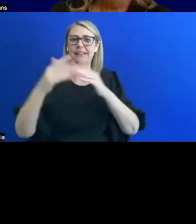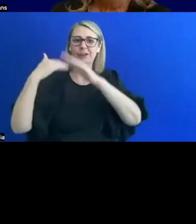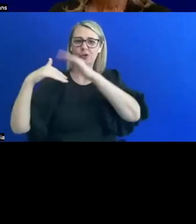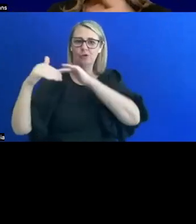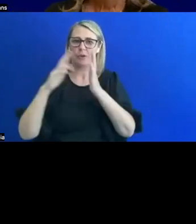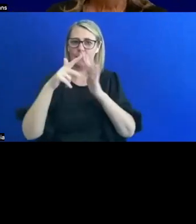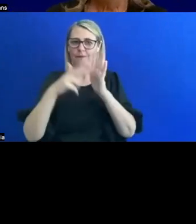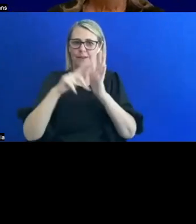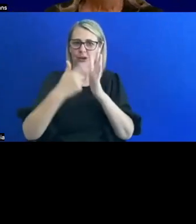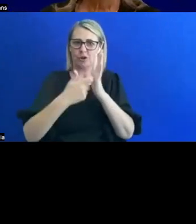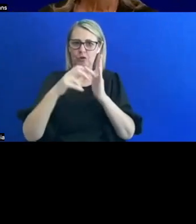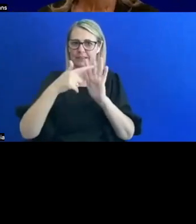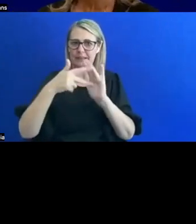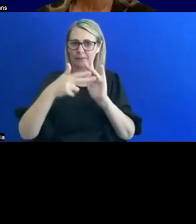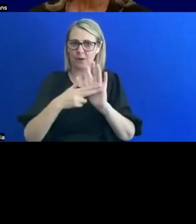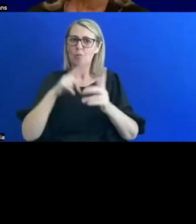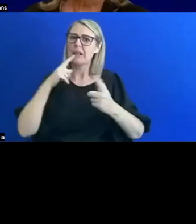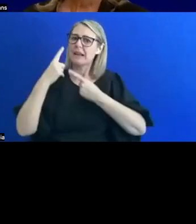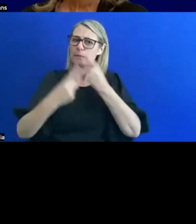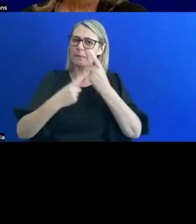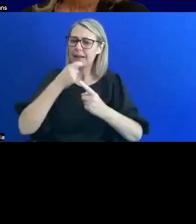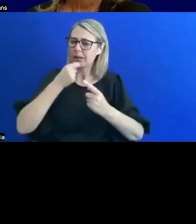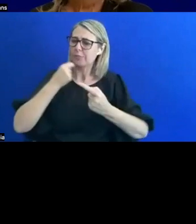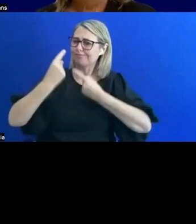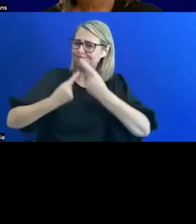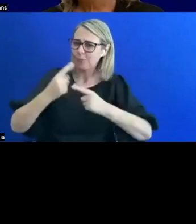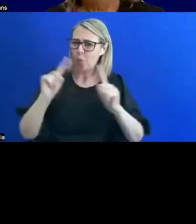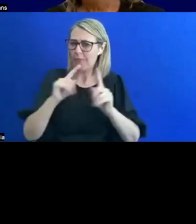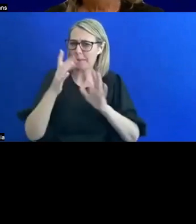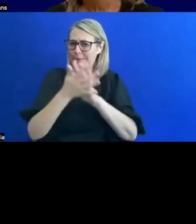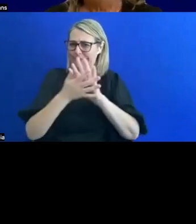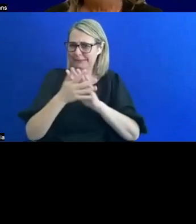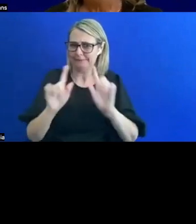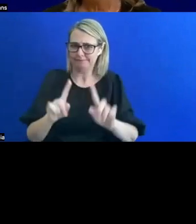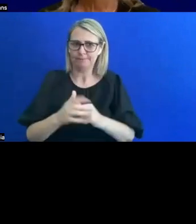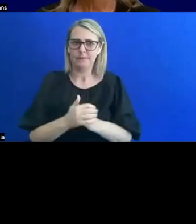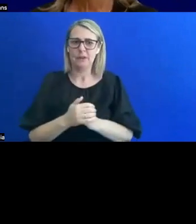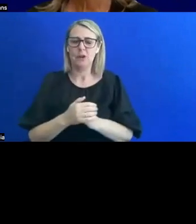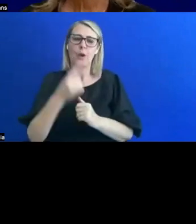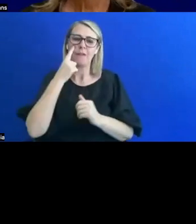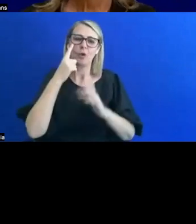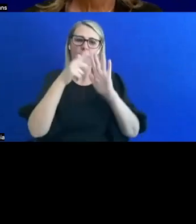we will explain interoception a little bit better, looking at the insula and limbic systems,